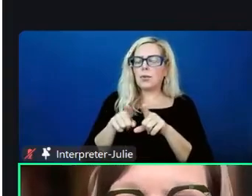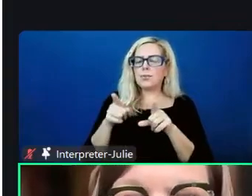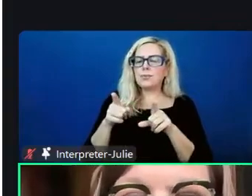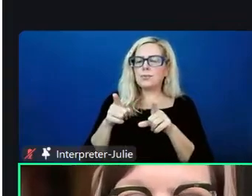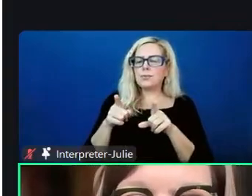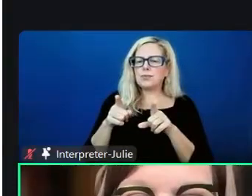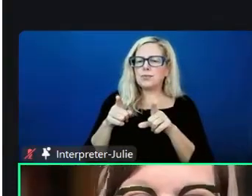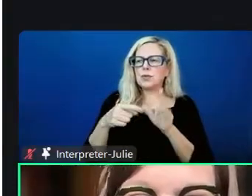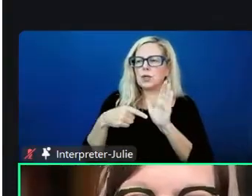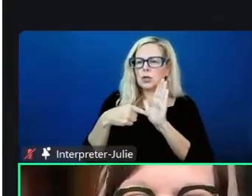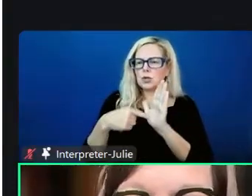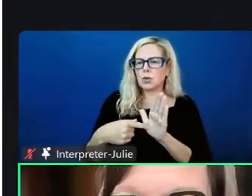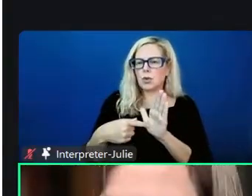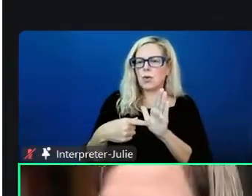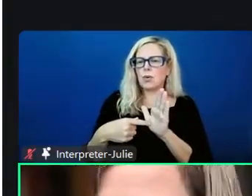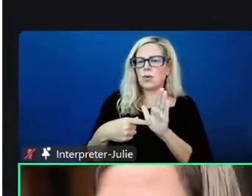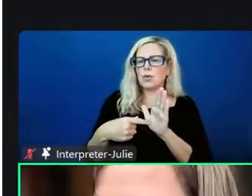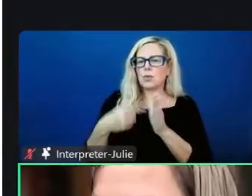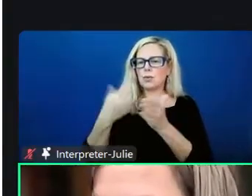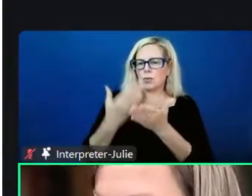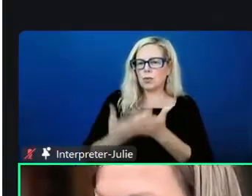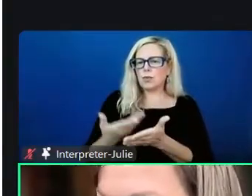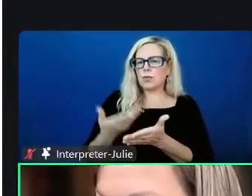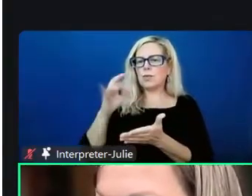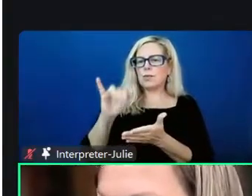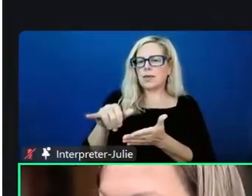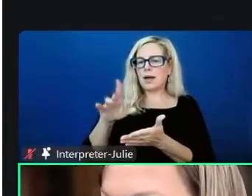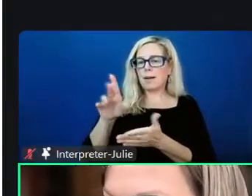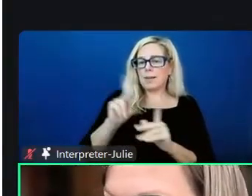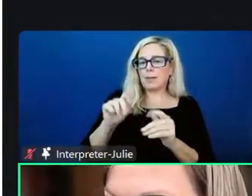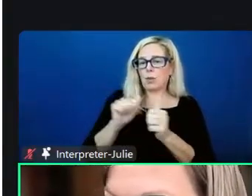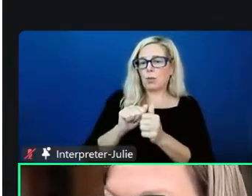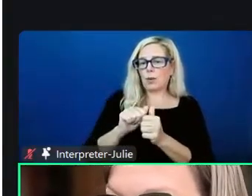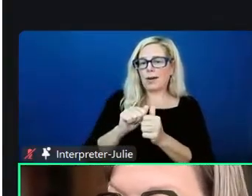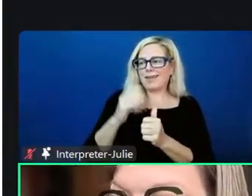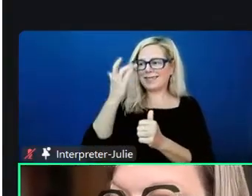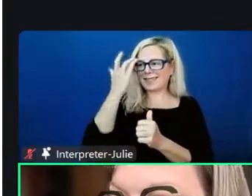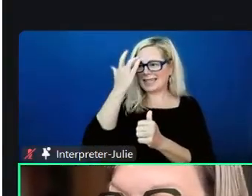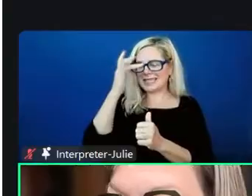intellectual disabilities specifically have multiple social,